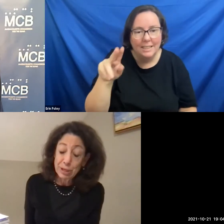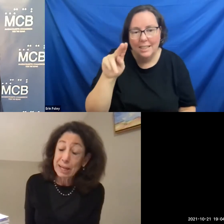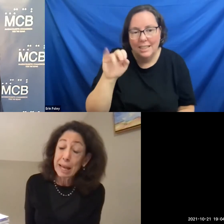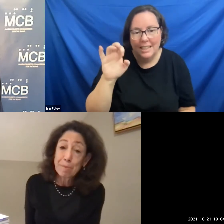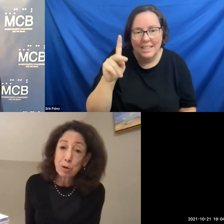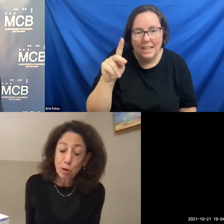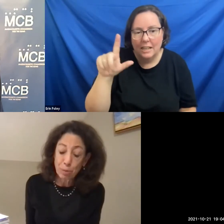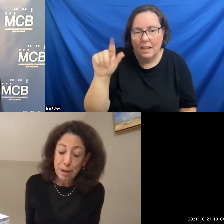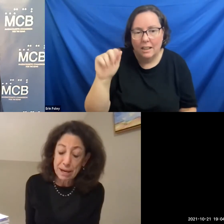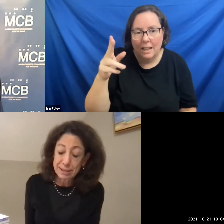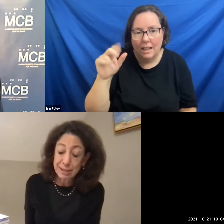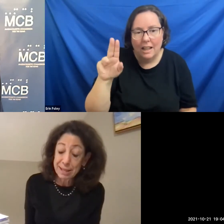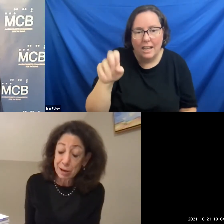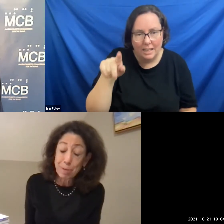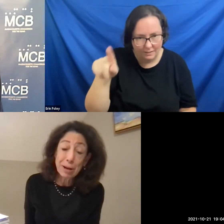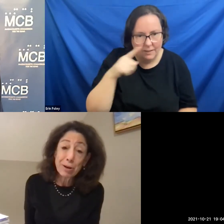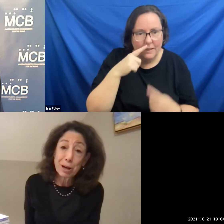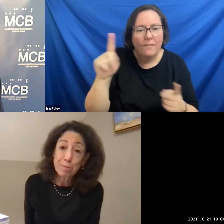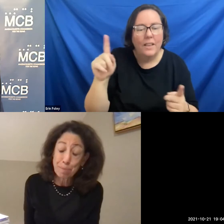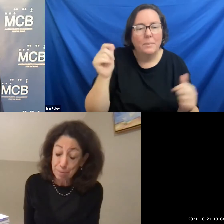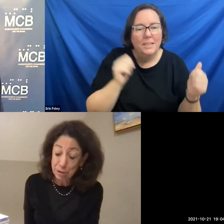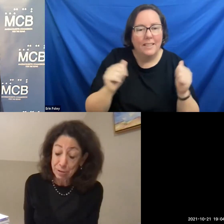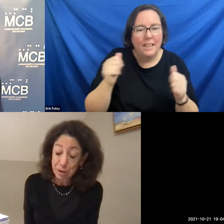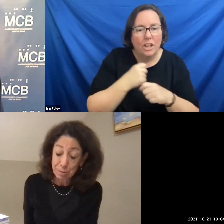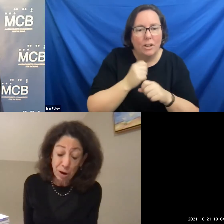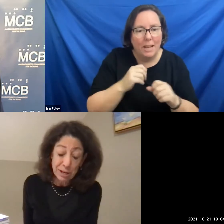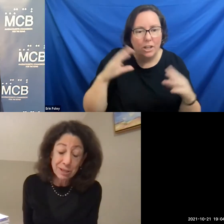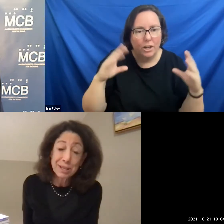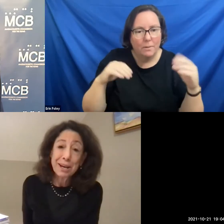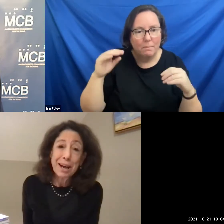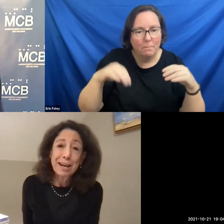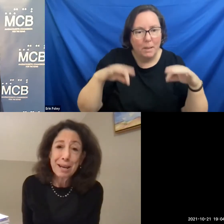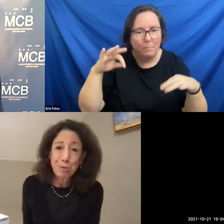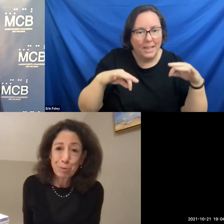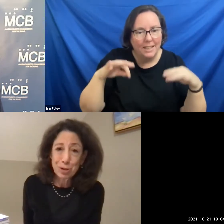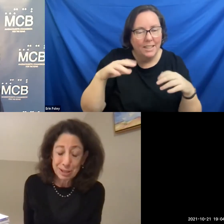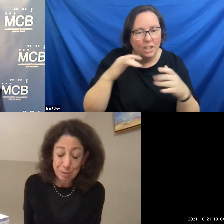an acclaimed New York-based theater maker and puppet artist, and he will present some